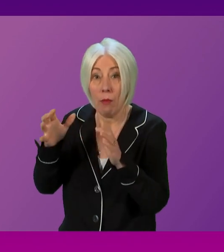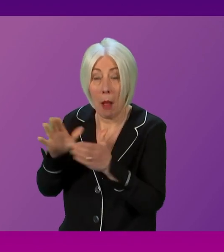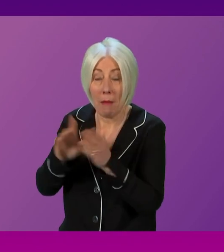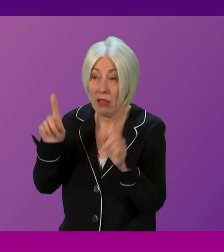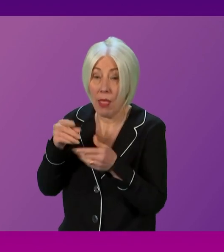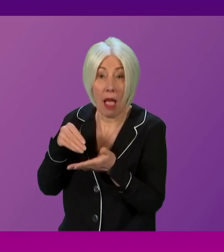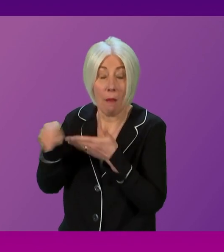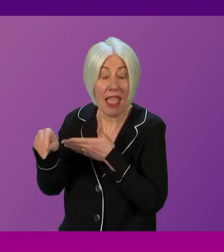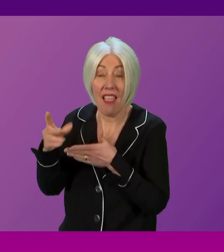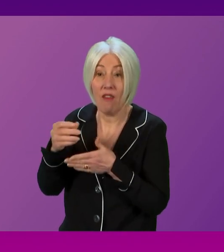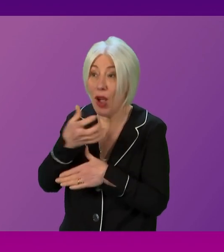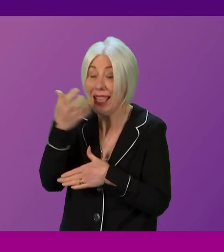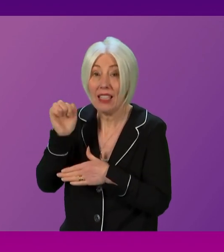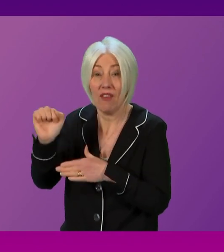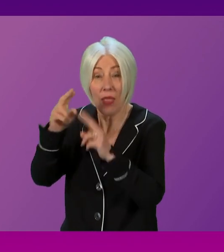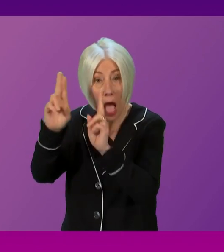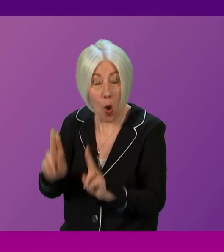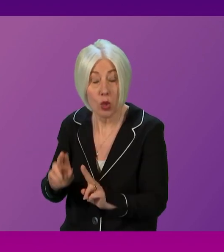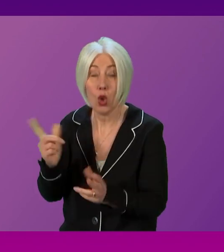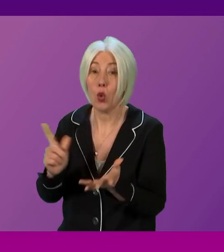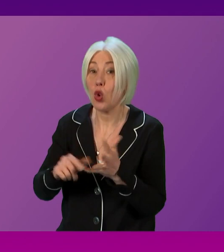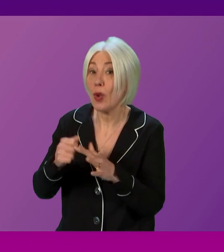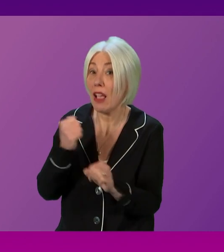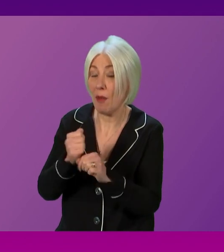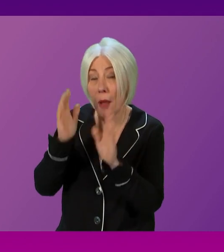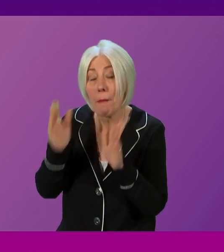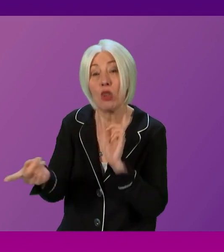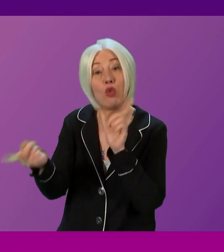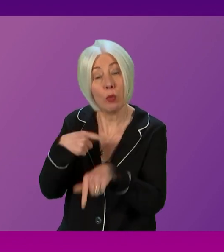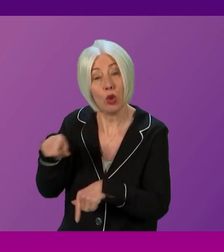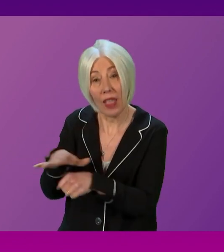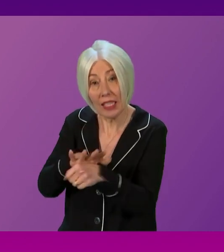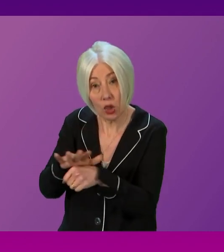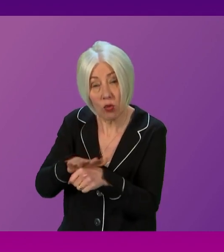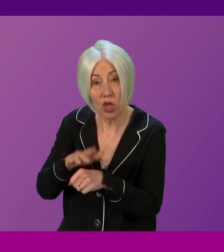I urge the UK Government to respond to that concern and to listen to the many